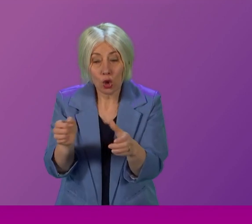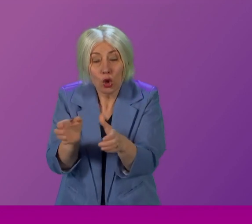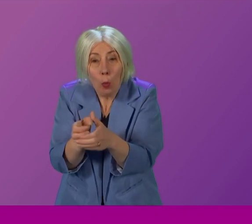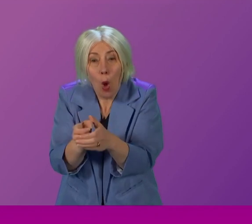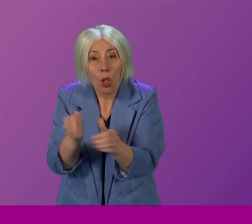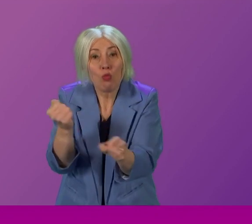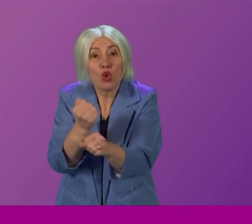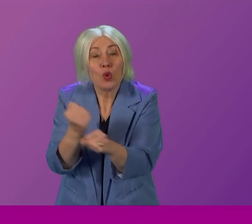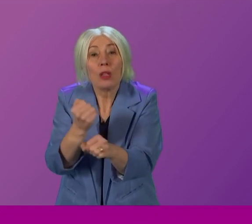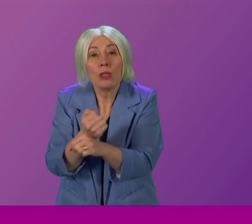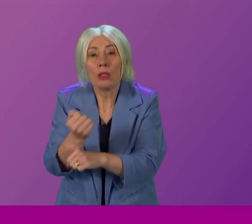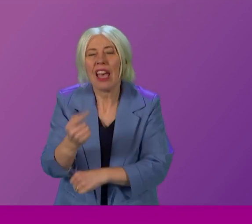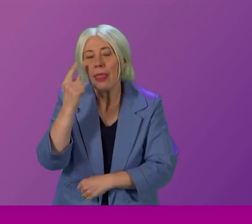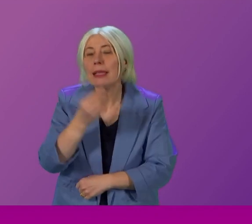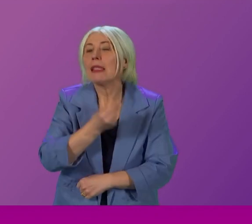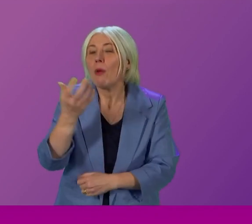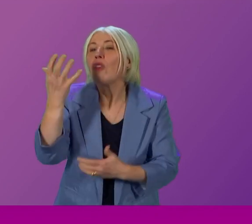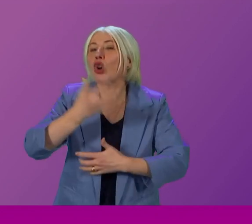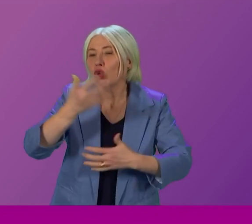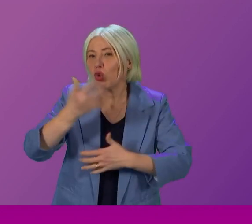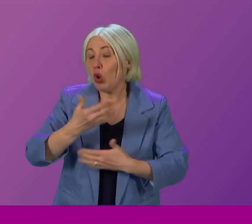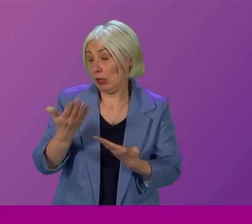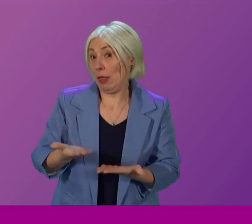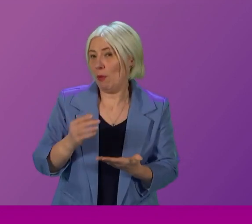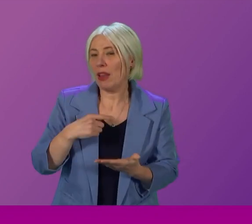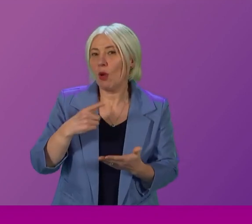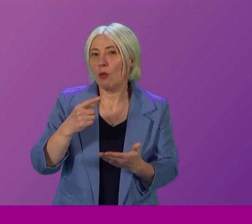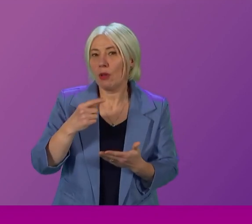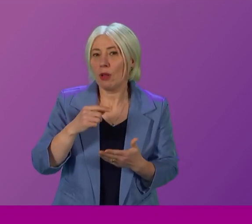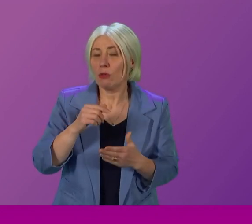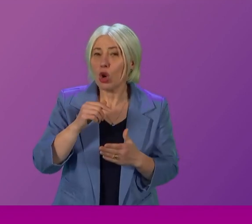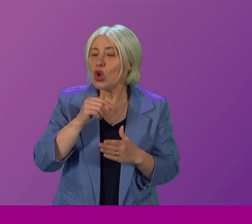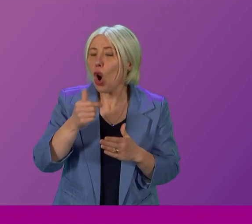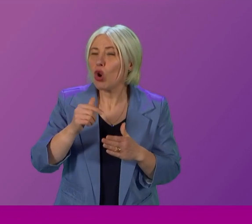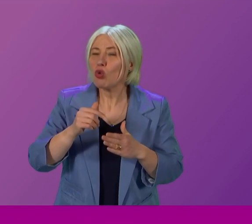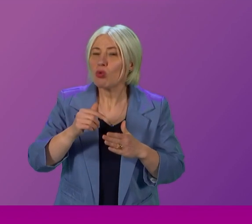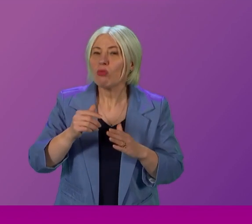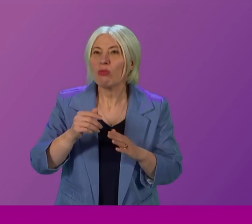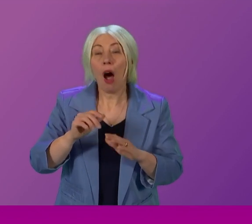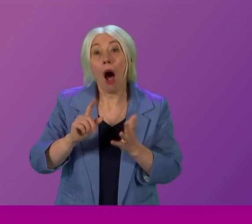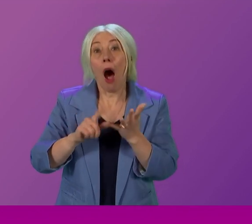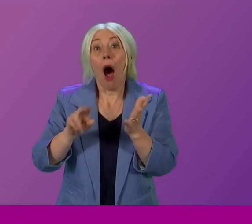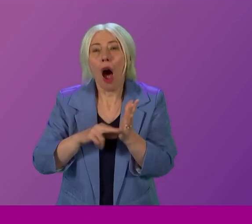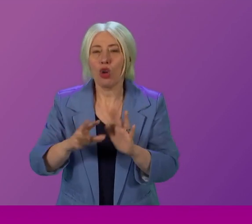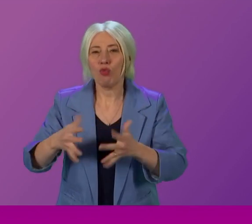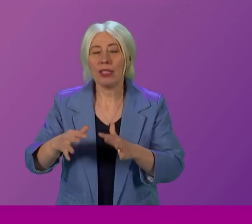because some of the concerns that have been raised there are not unreasonable. We will continue to take a responsible approach,